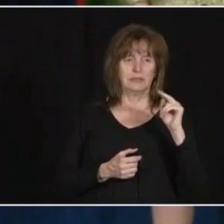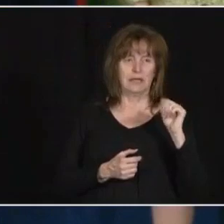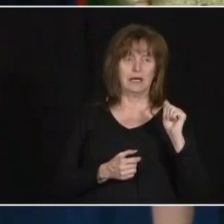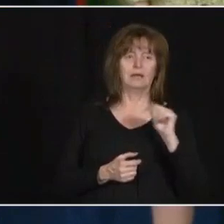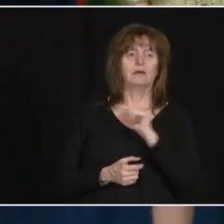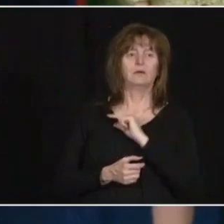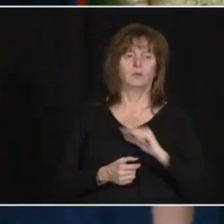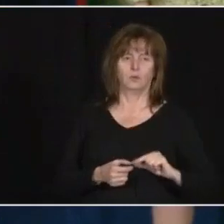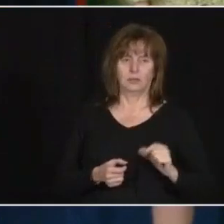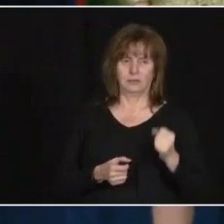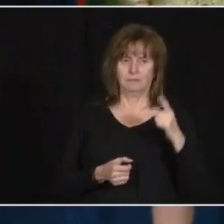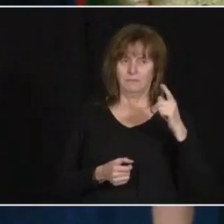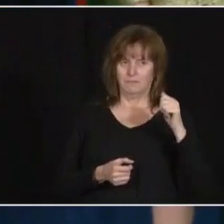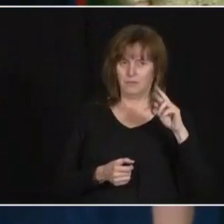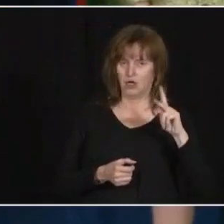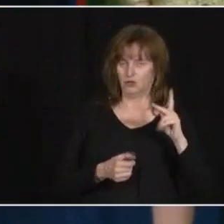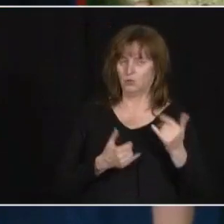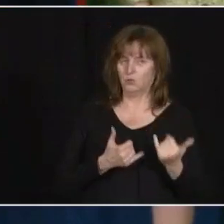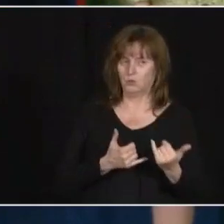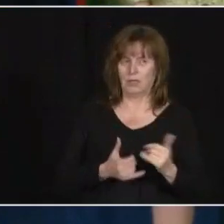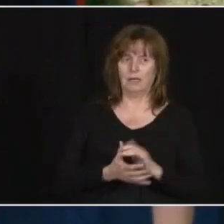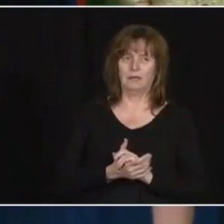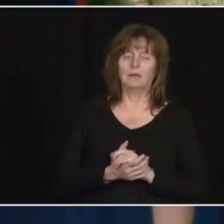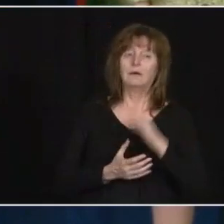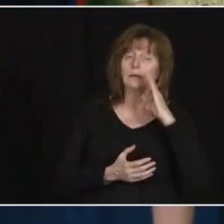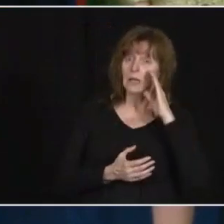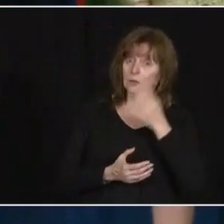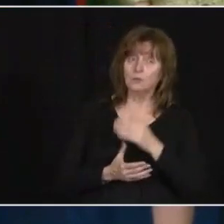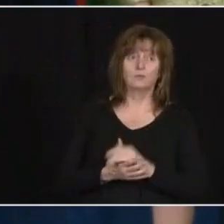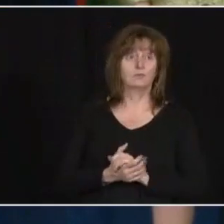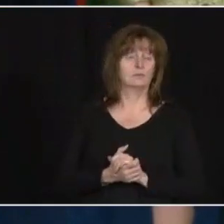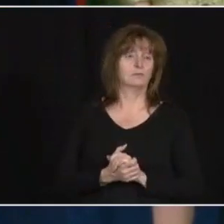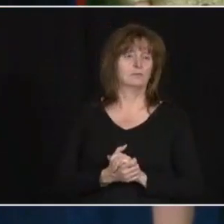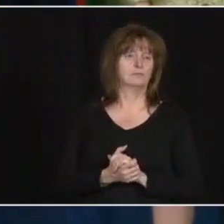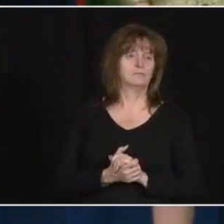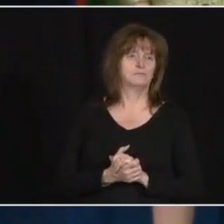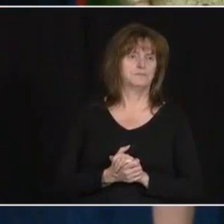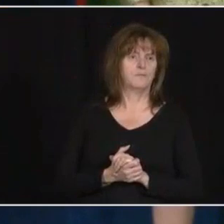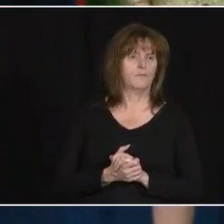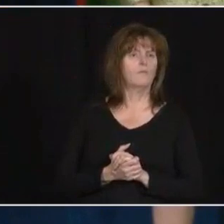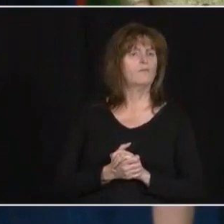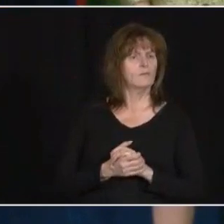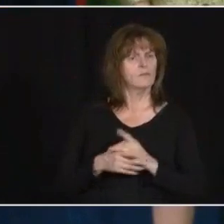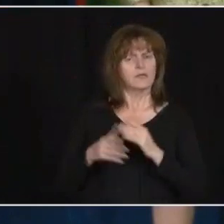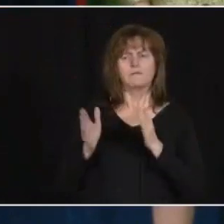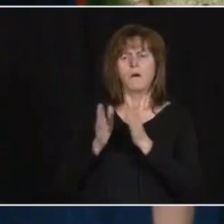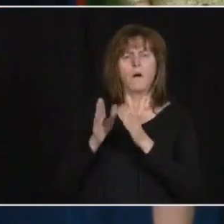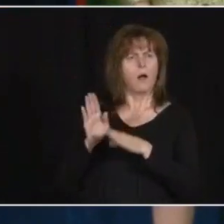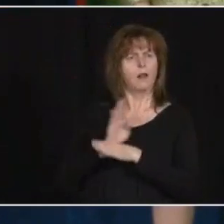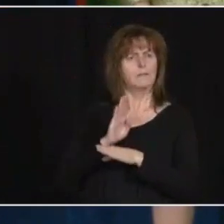comes from Sabrina from Queen's Park Today. Hi, premier. I'm hearing from small